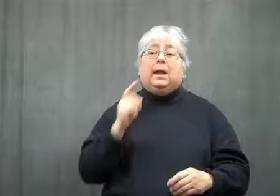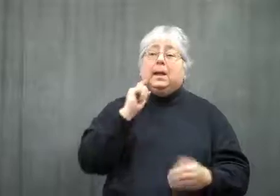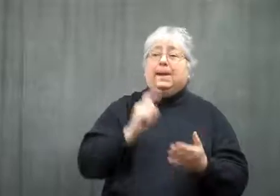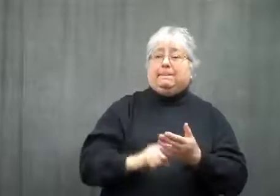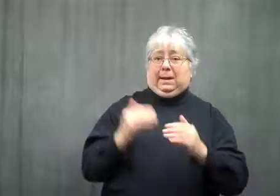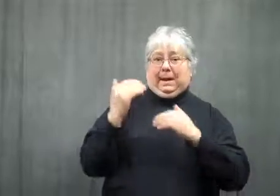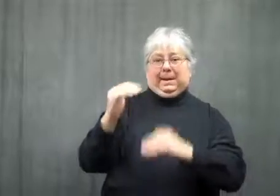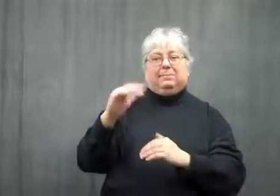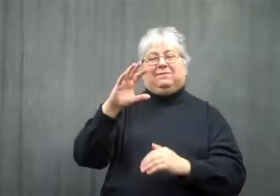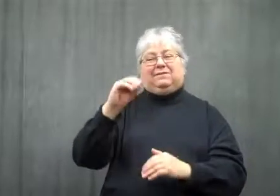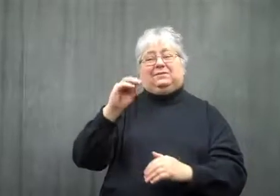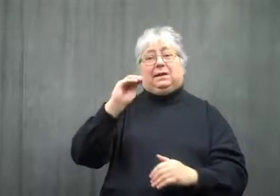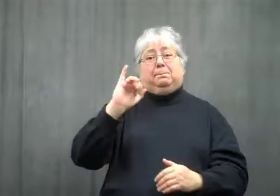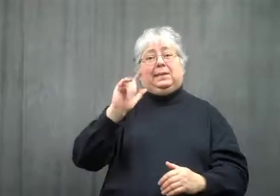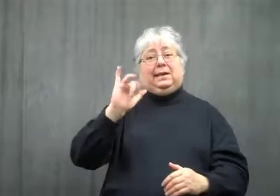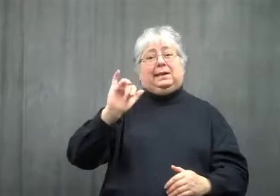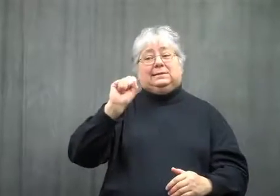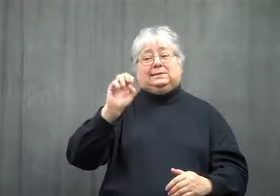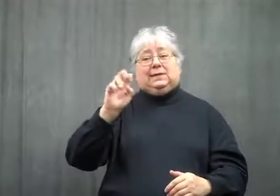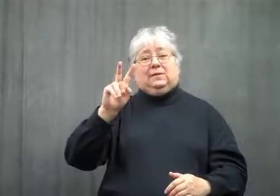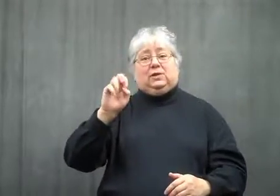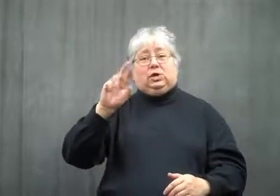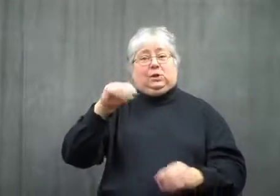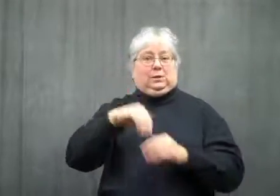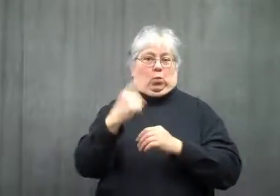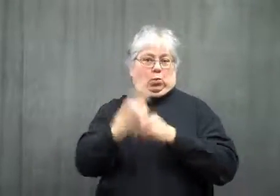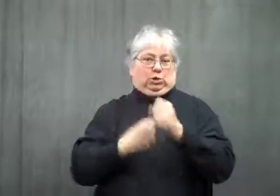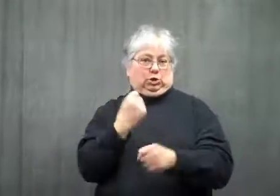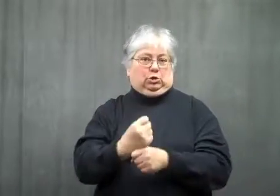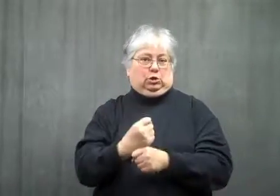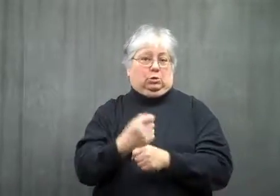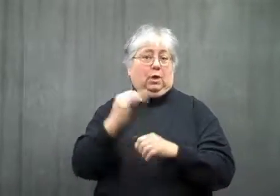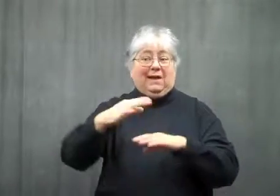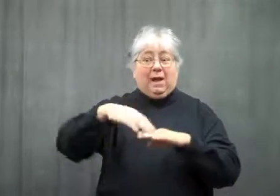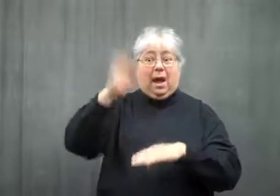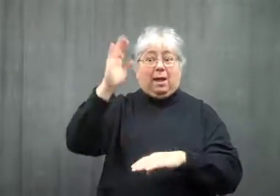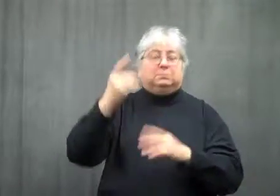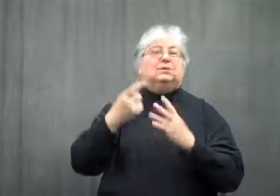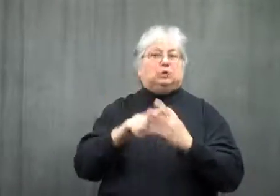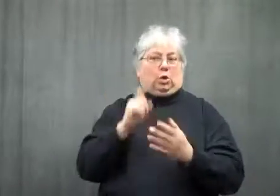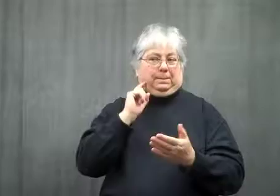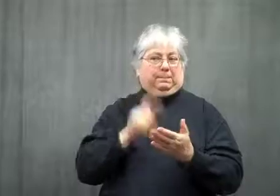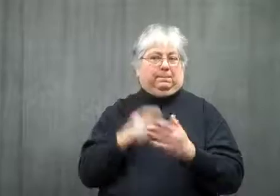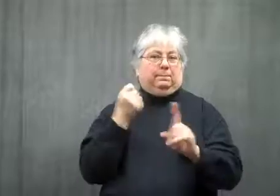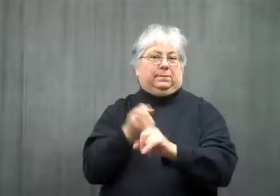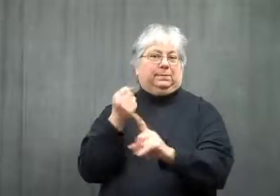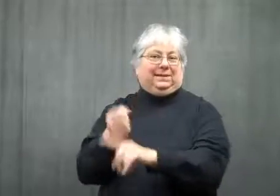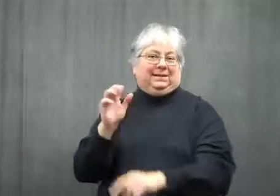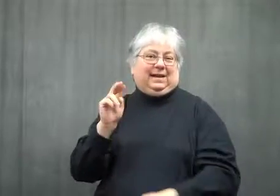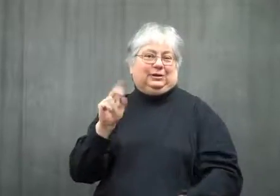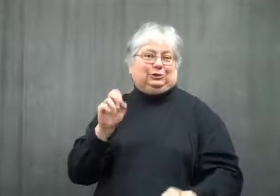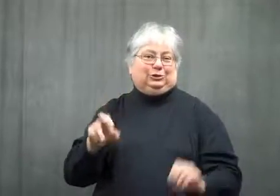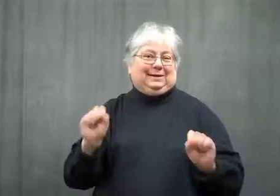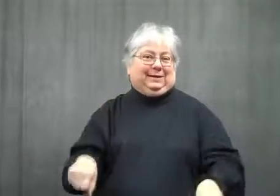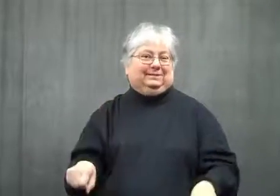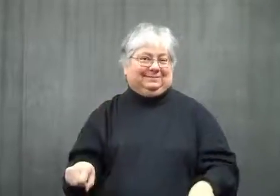Exposure to more than 50 milliseverts in a year results in an increase in cancer cases.